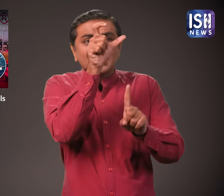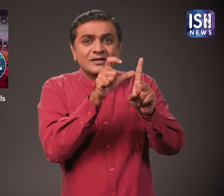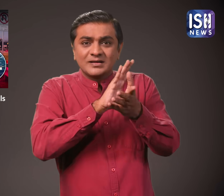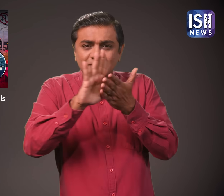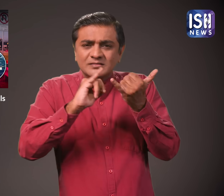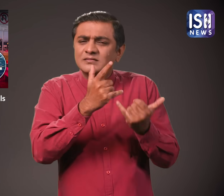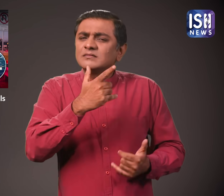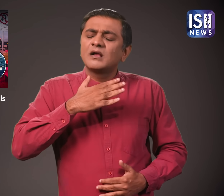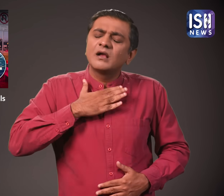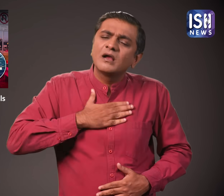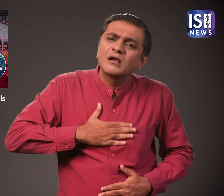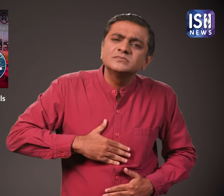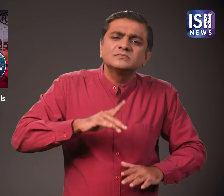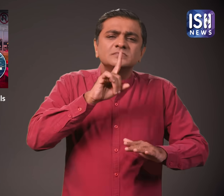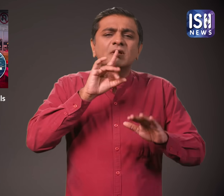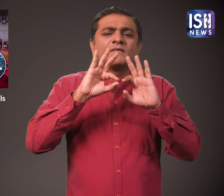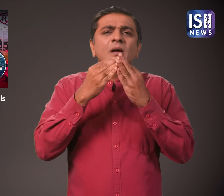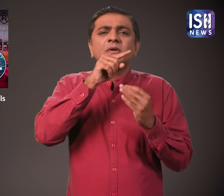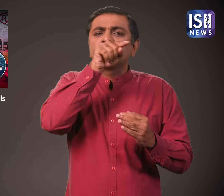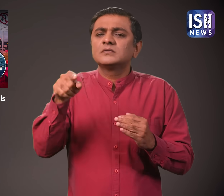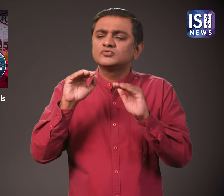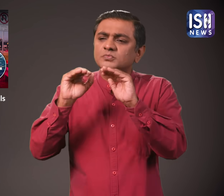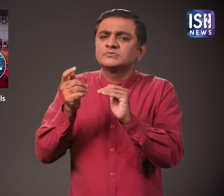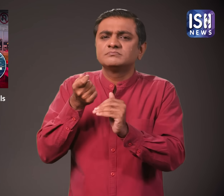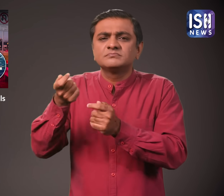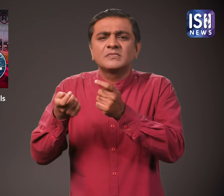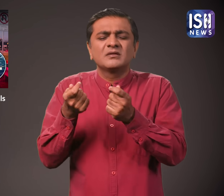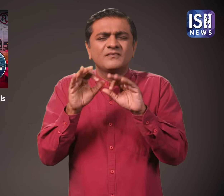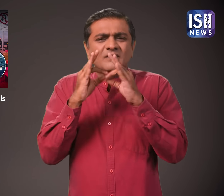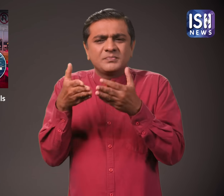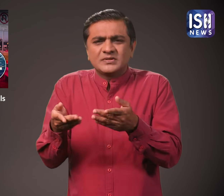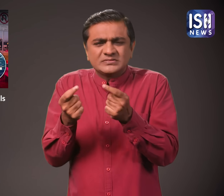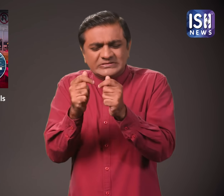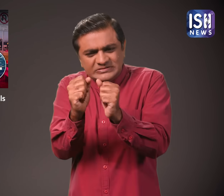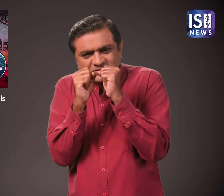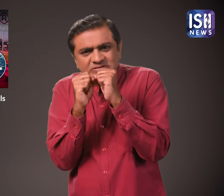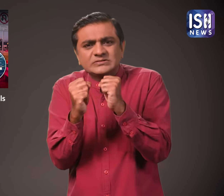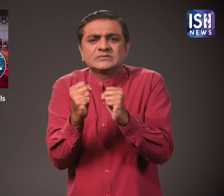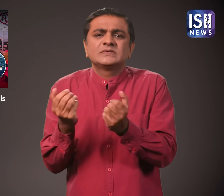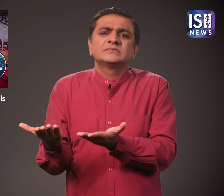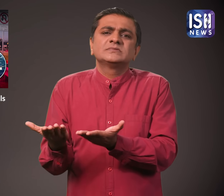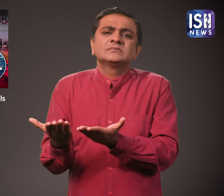He comes from a humble background and works hard to support his family. It would be difficult for them now.